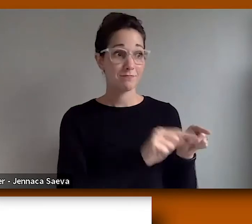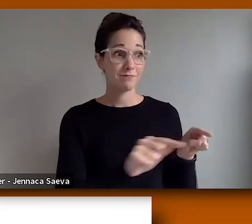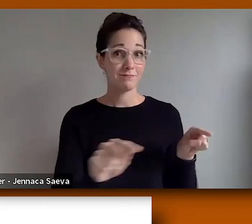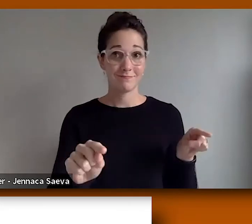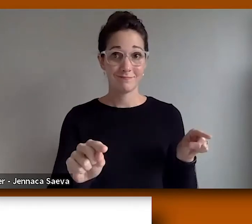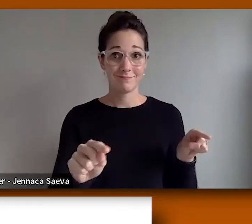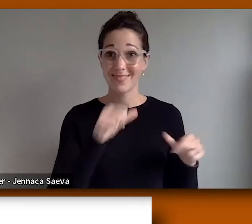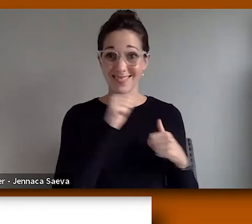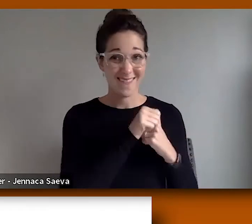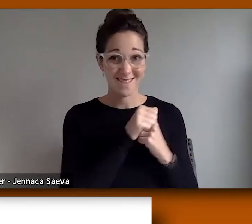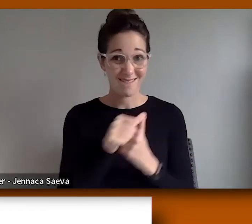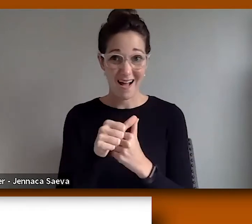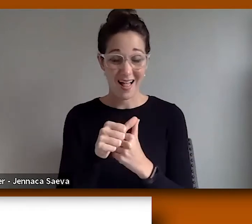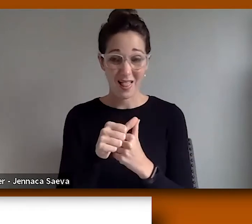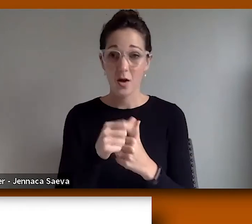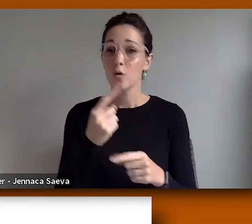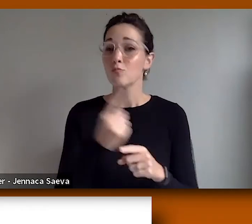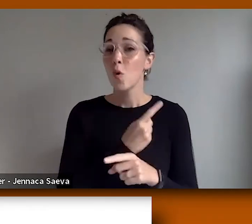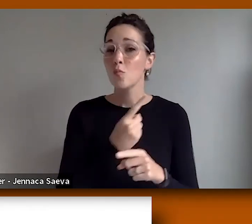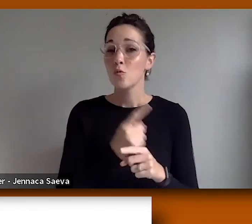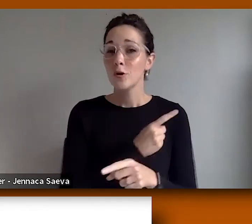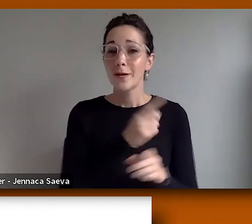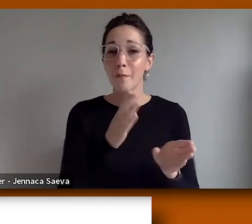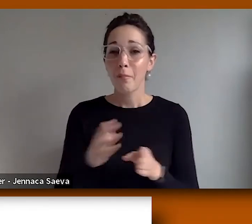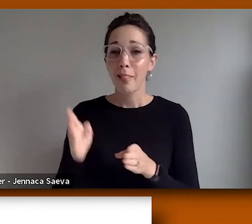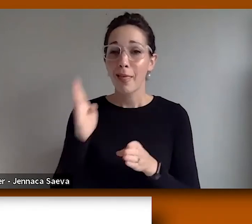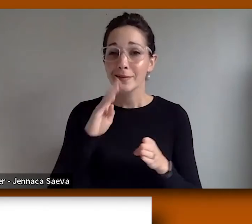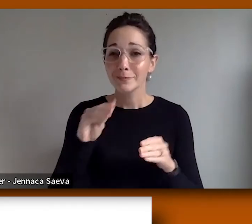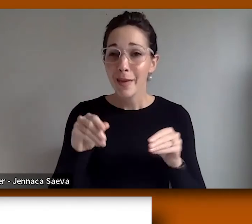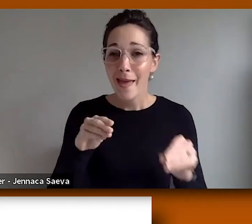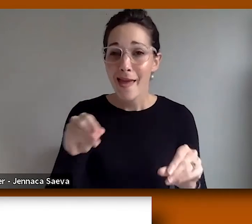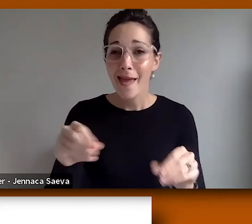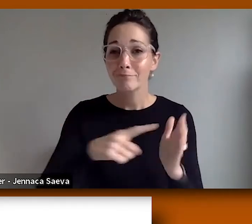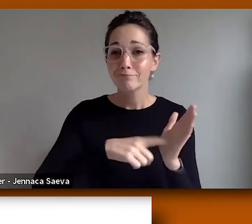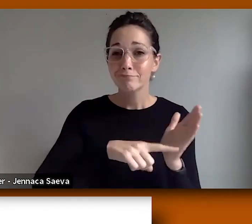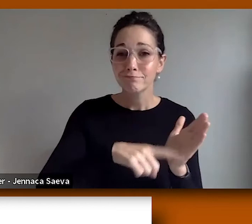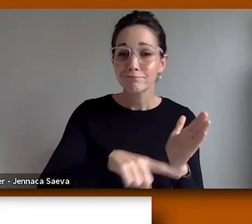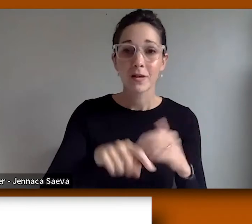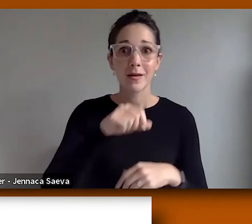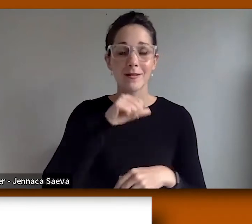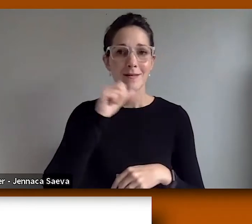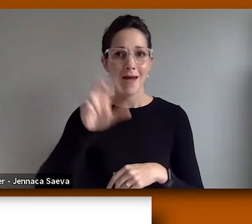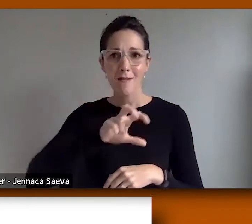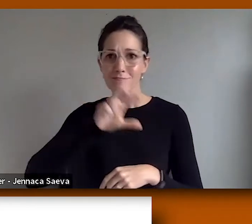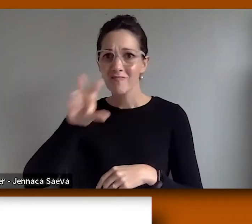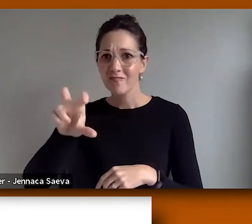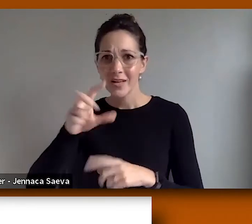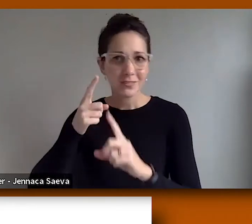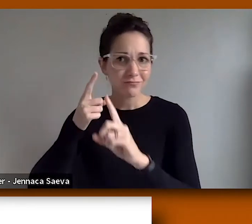isn't following the right spending plan, they're not contributing to the scope of work,